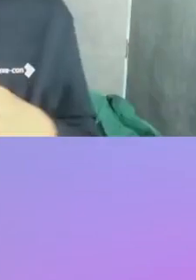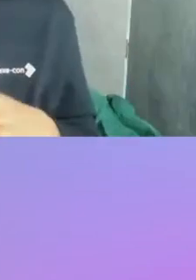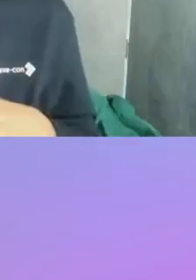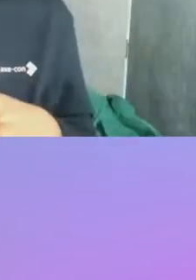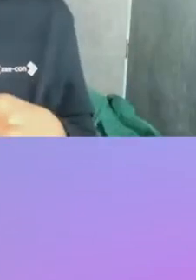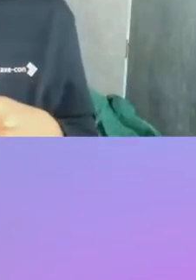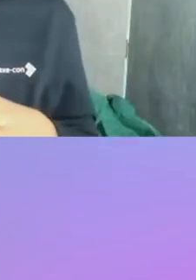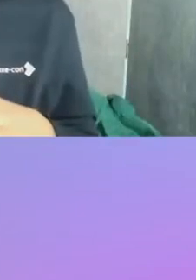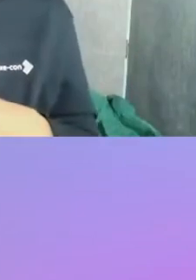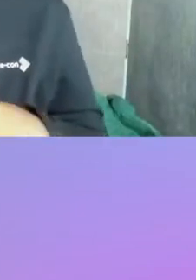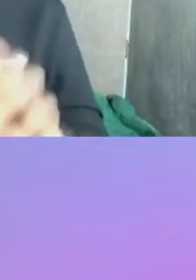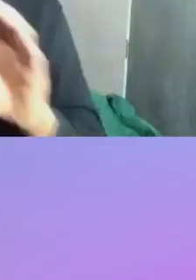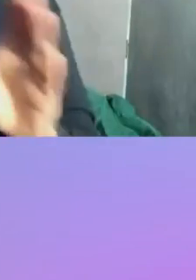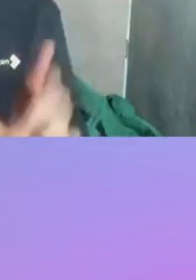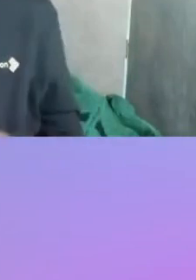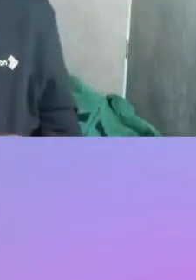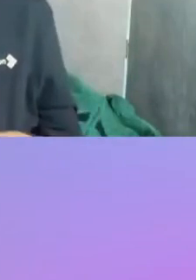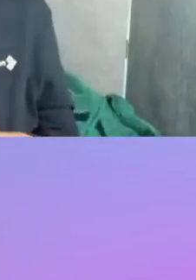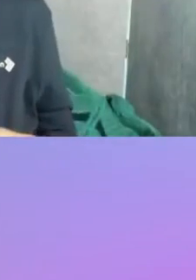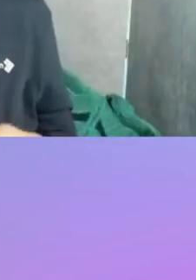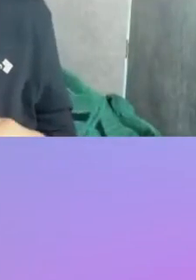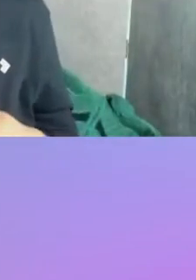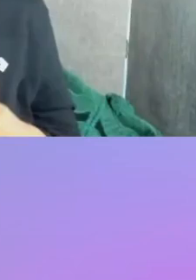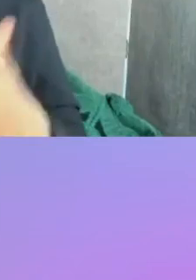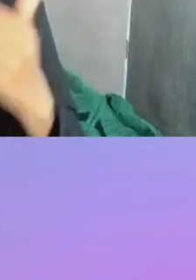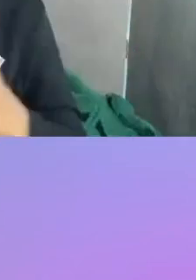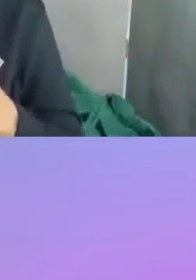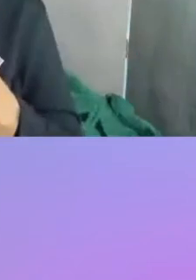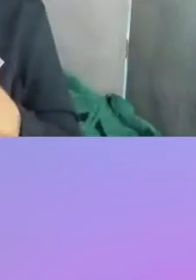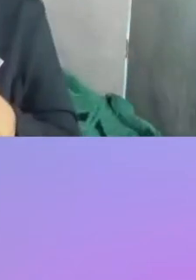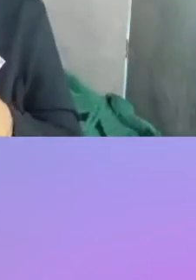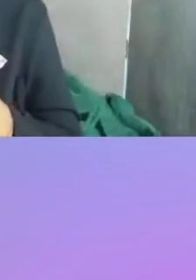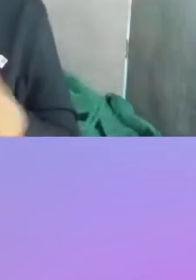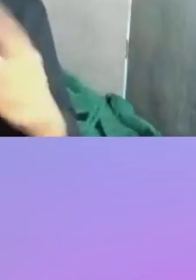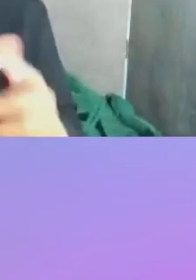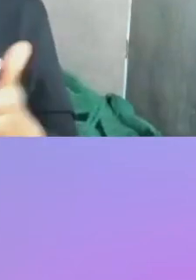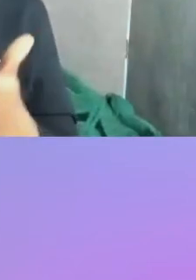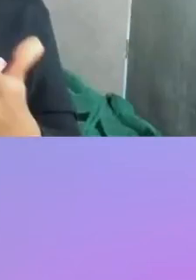you will get a copy. Shell is going to get a copy of the chat and Shell, over and over and